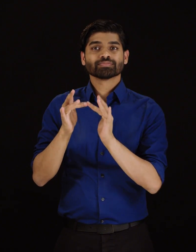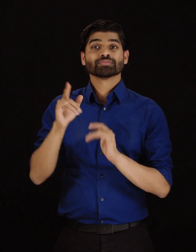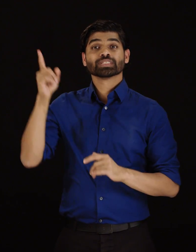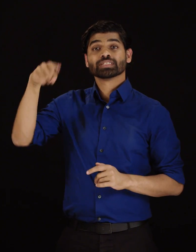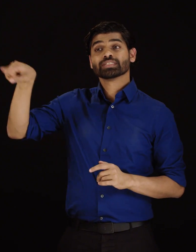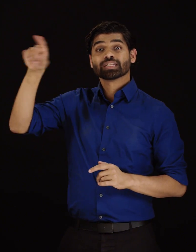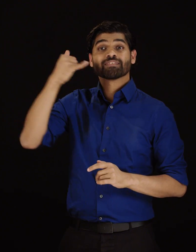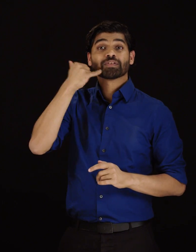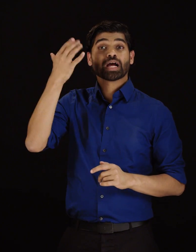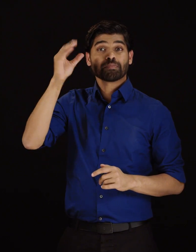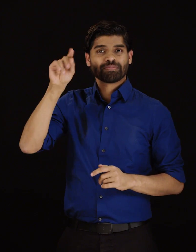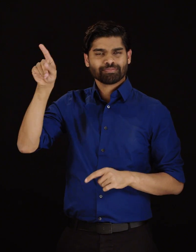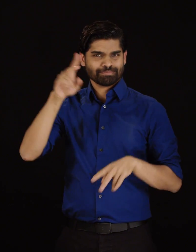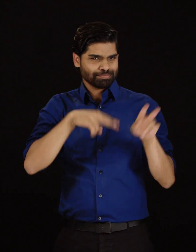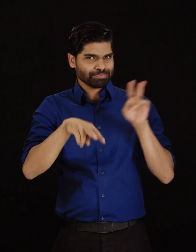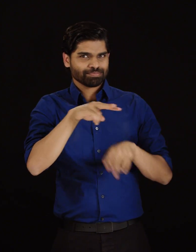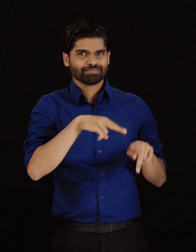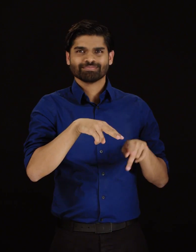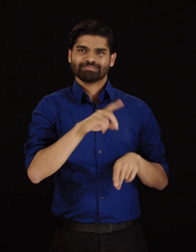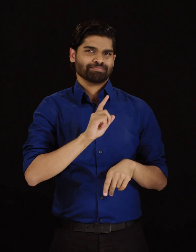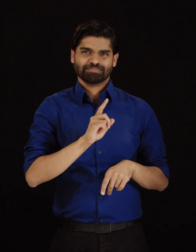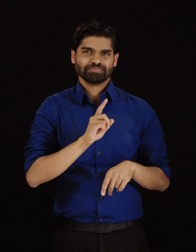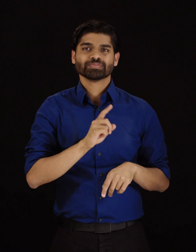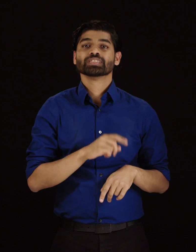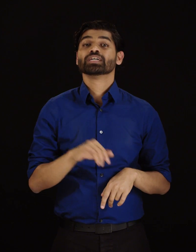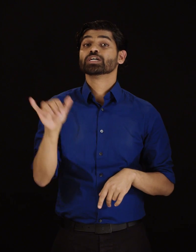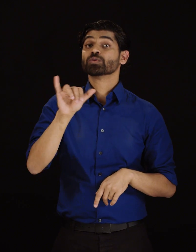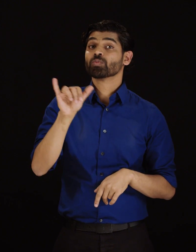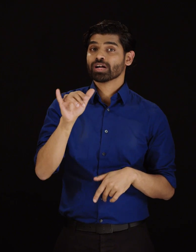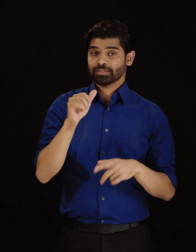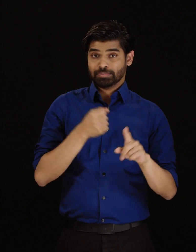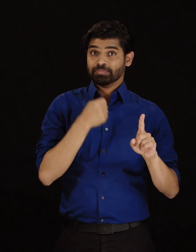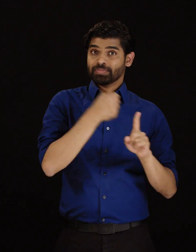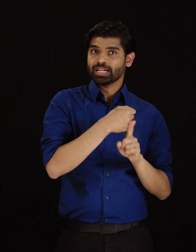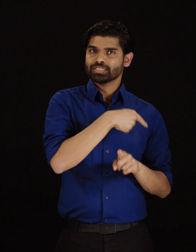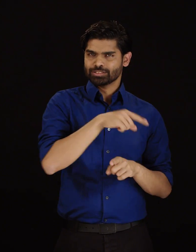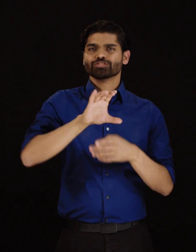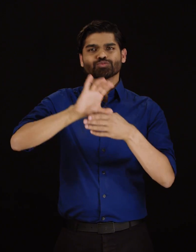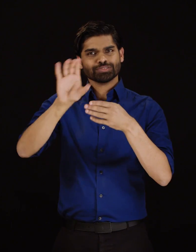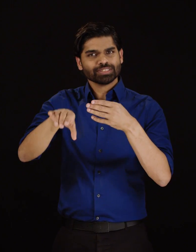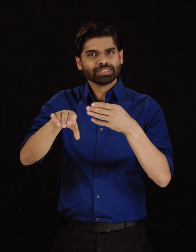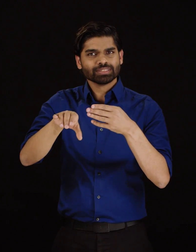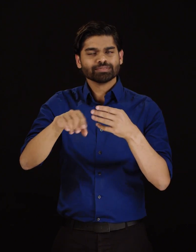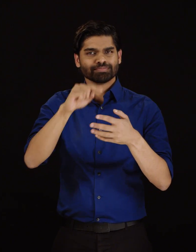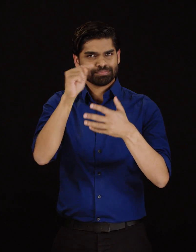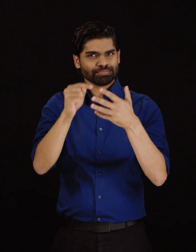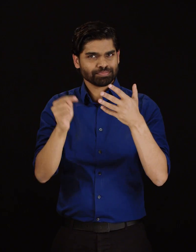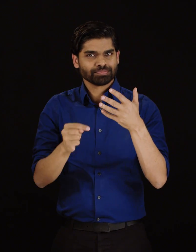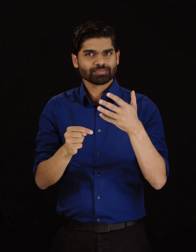consequences of any unacceptable use by the customer. Unacceptable use of the service includes participating in